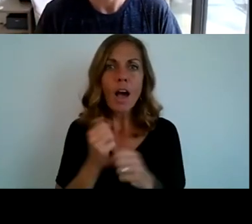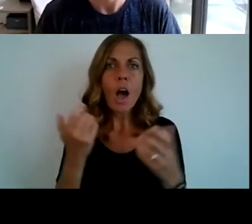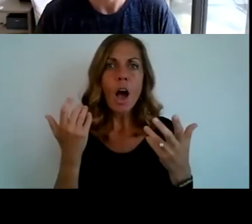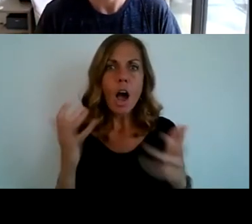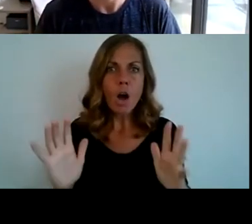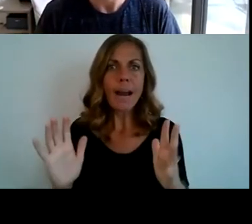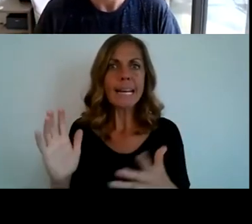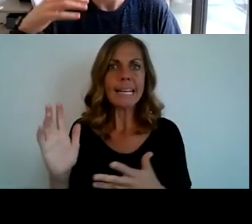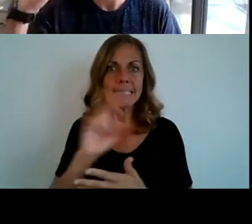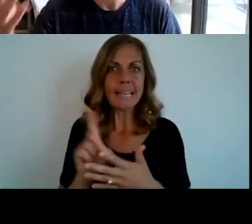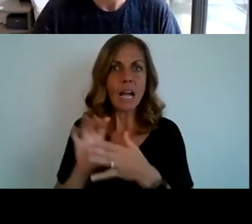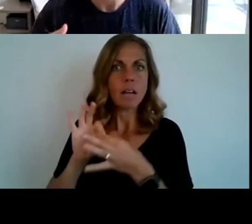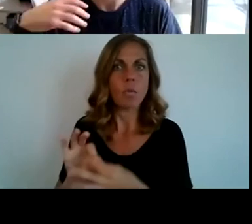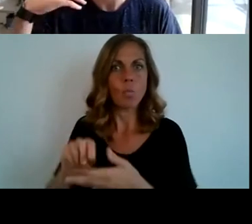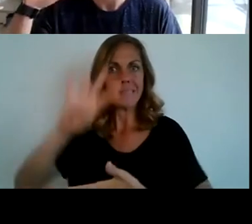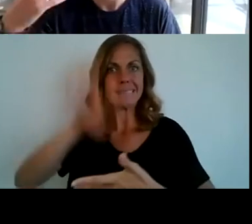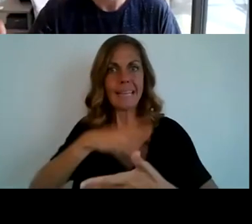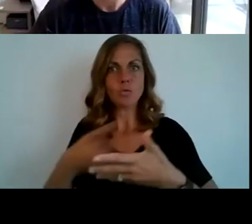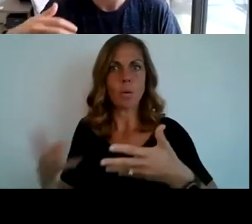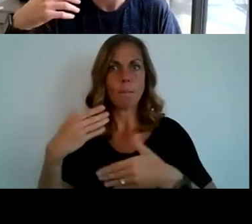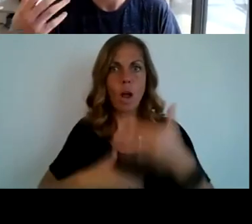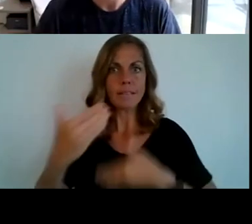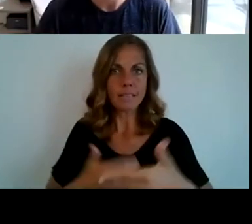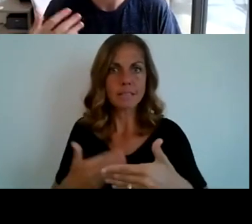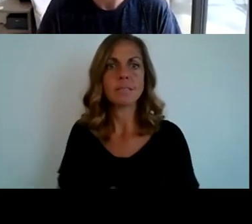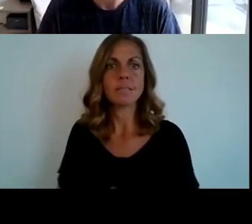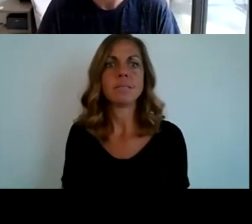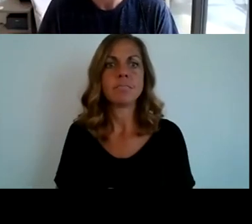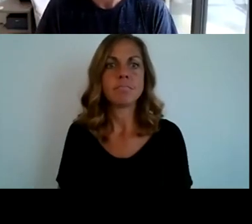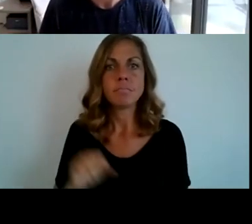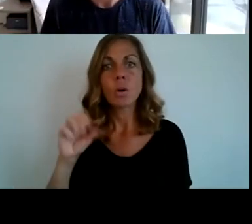process. You know, distributed source control, async code review, decoupled release cadences,